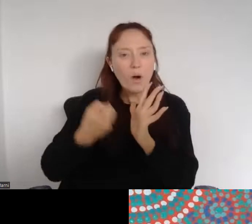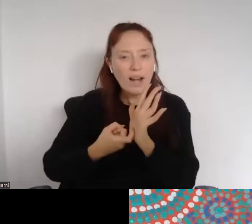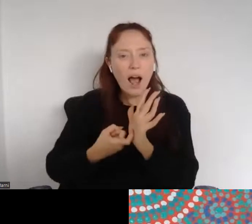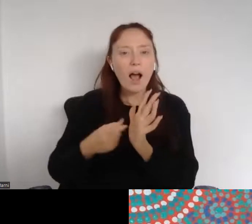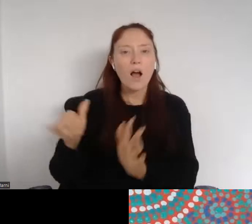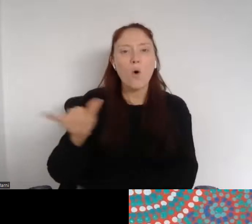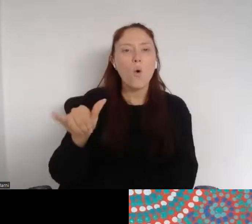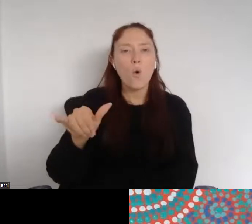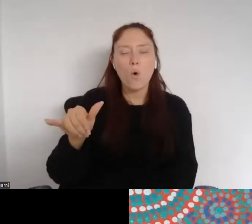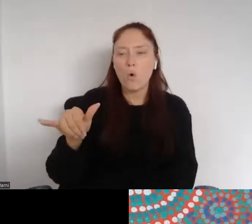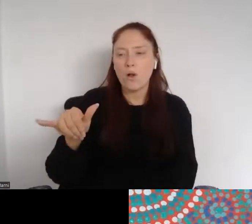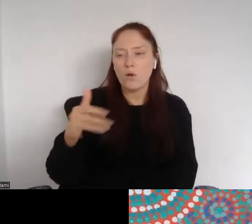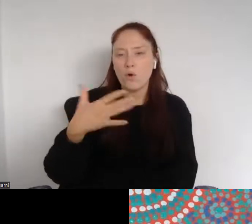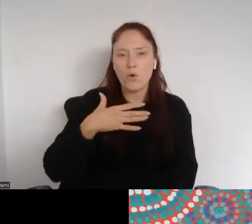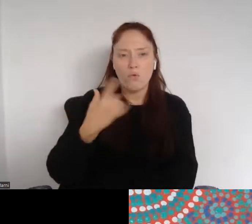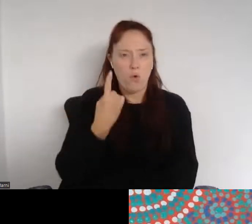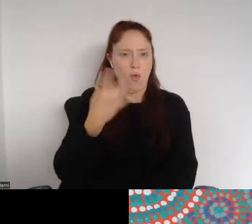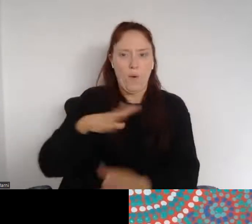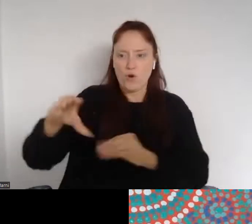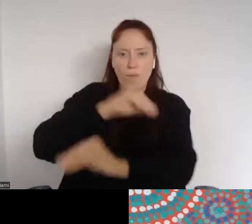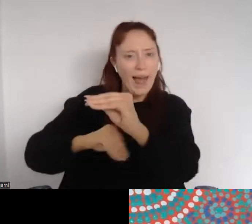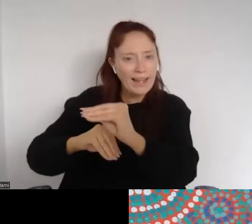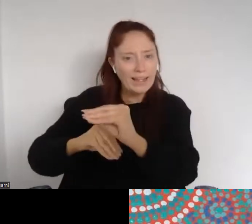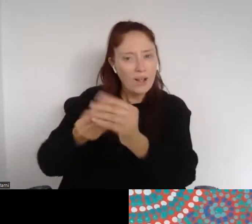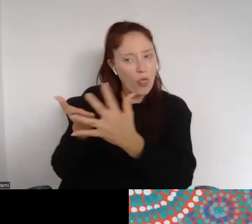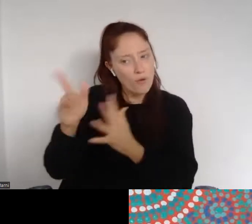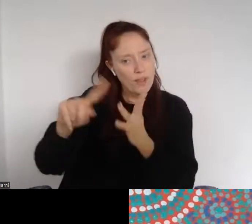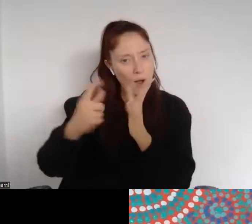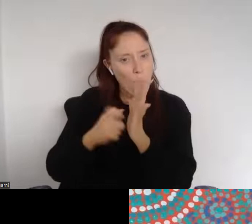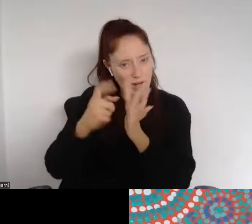appointing as an alternative, for example. So, yes, please do refer those people to us.